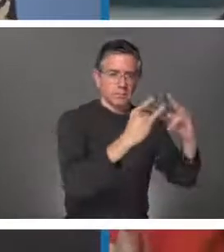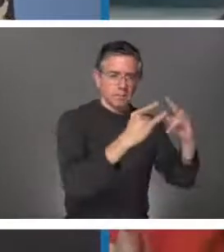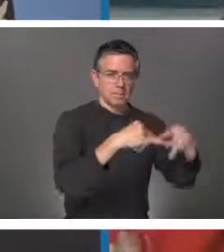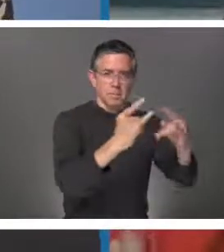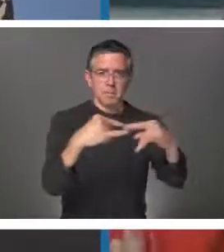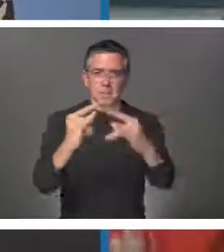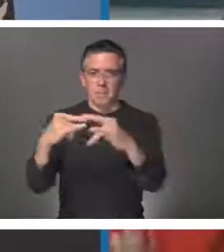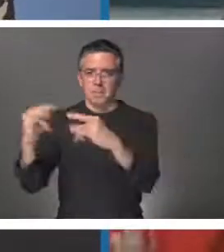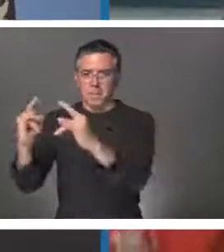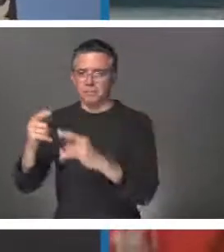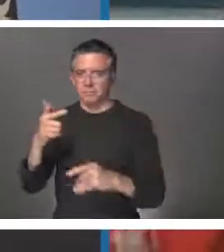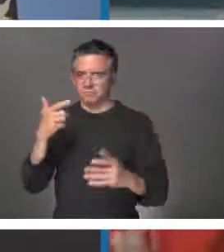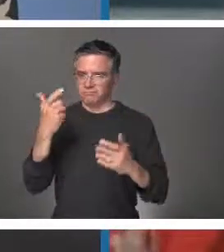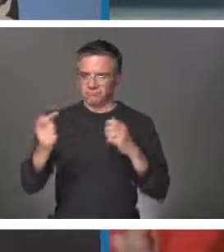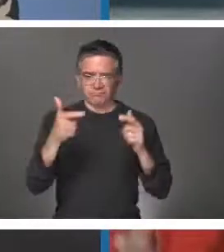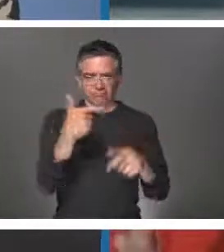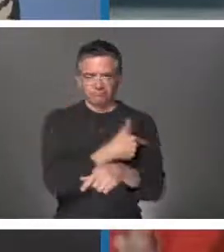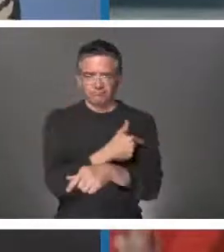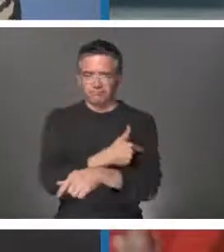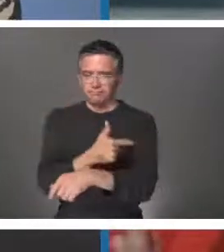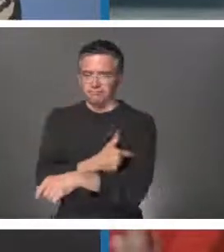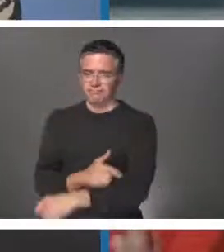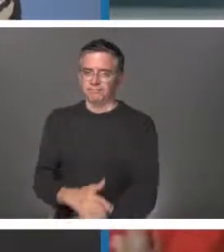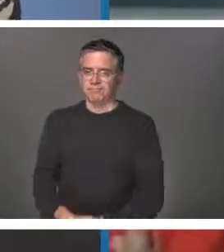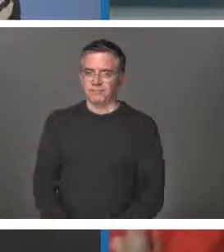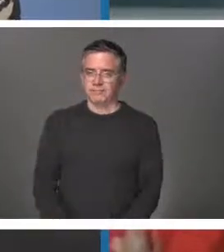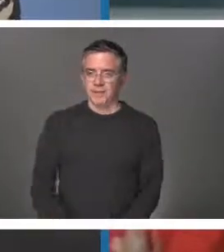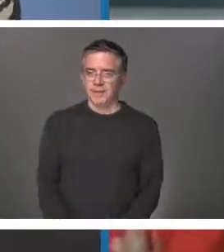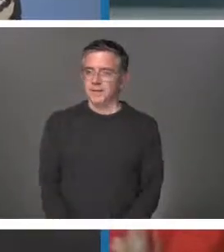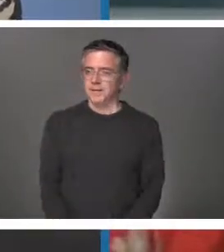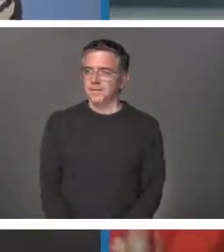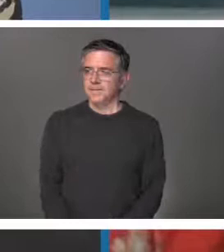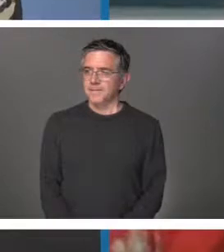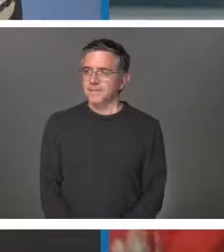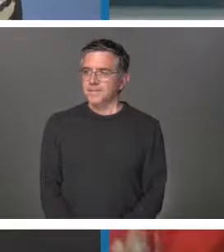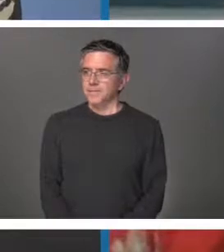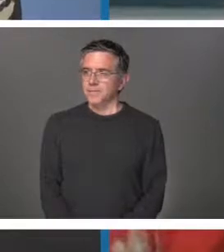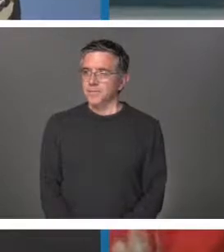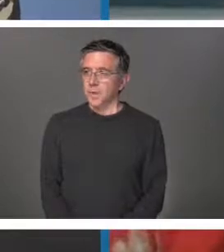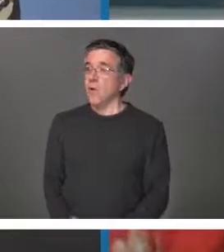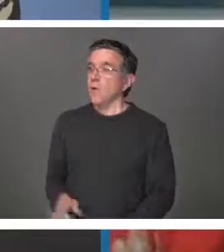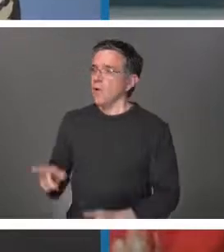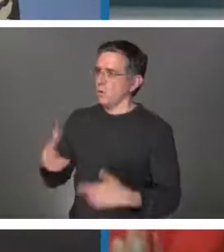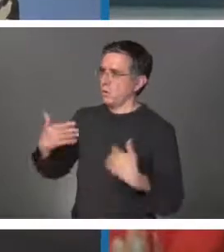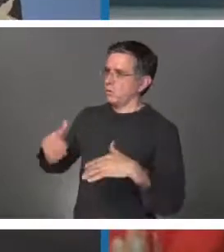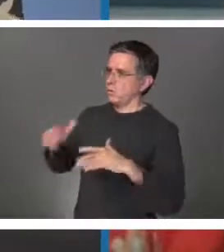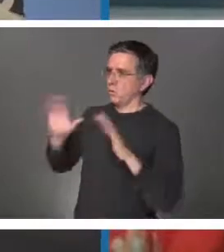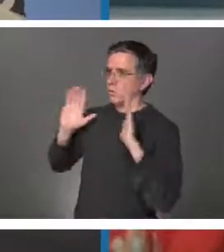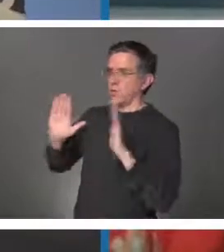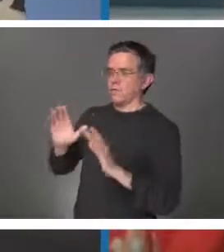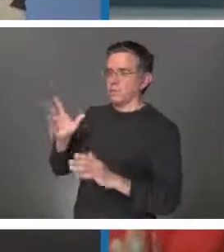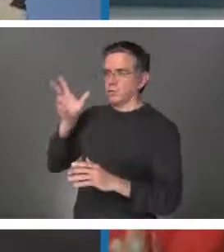It's just really, it's heartening to hear all the good work that different organizations in our community are doing.